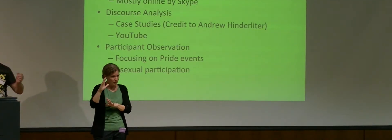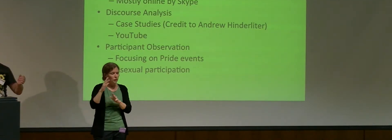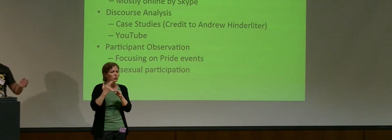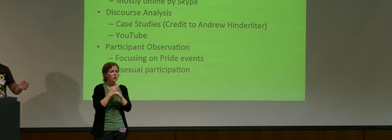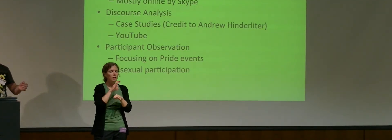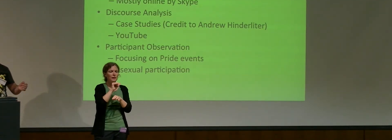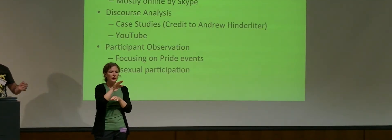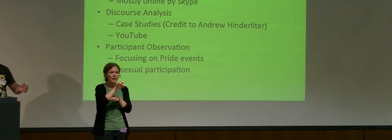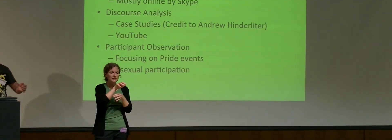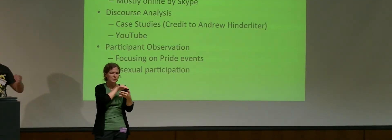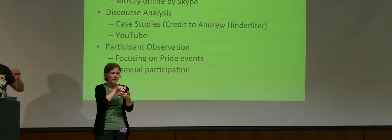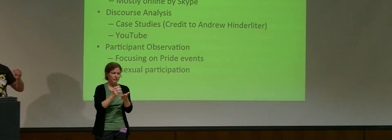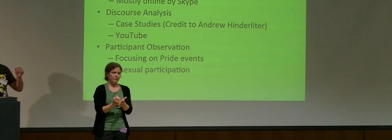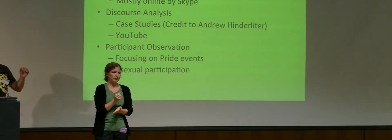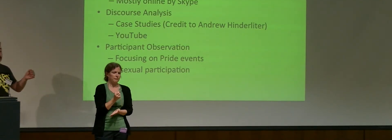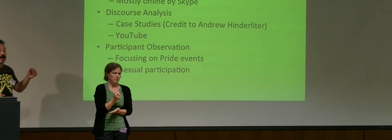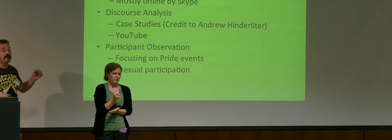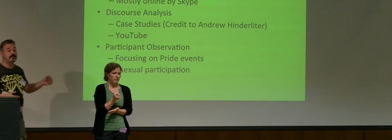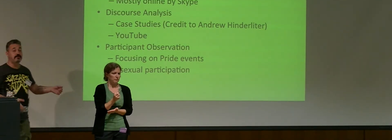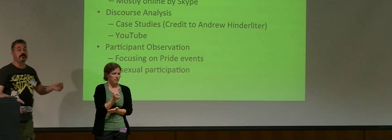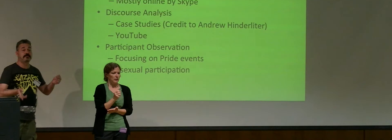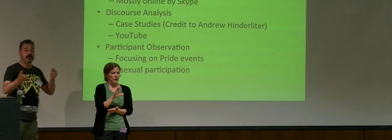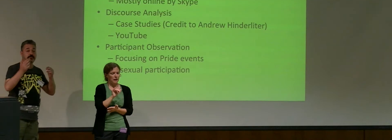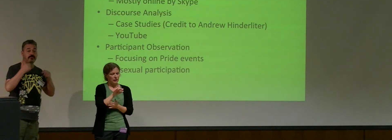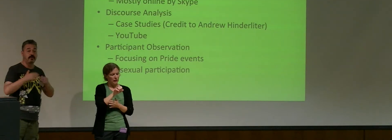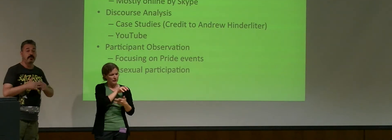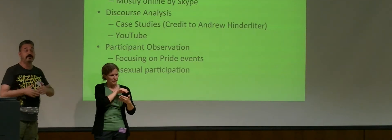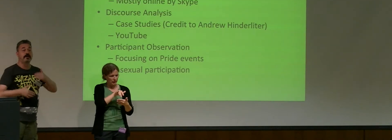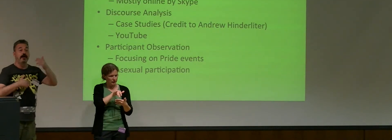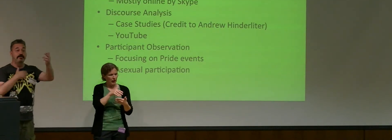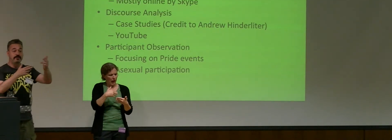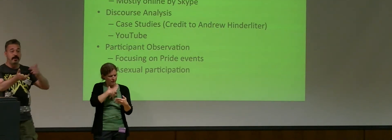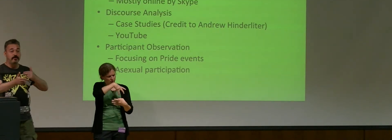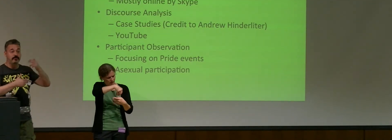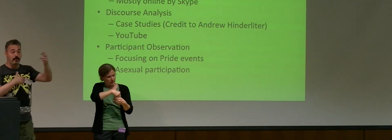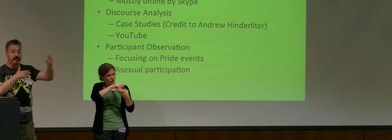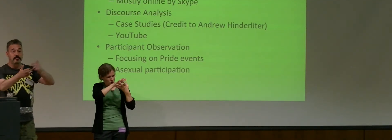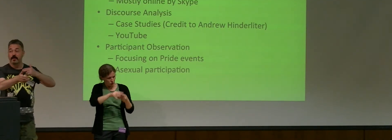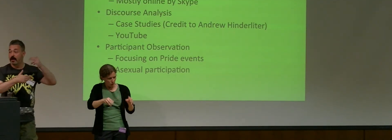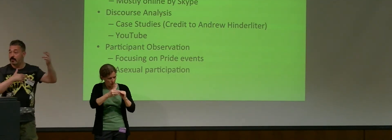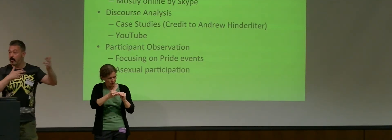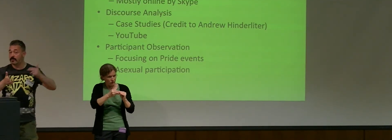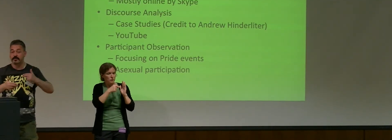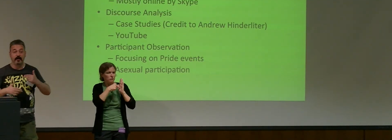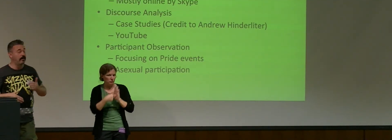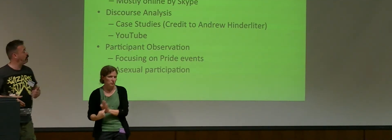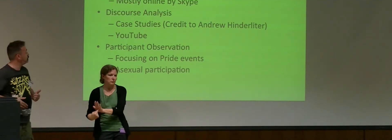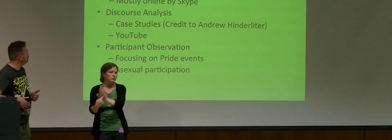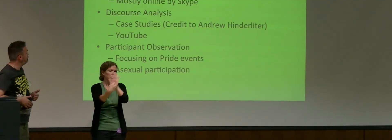and the way that you use case studies to tell the stories and to share your stories across the bay.